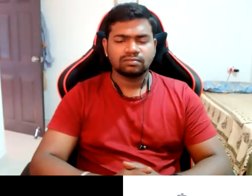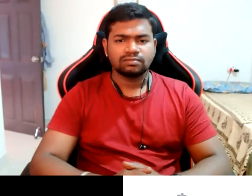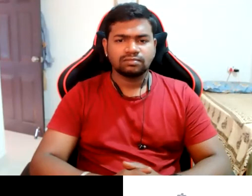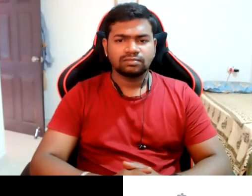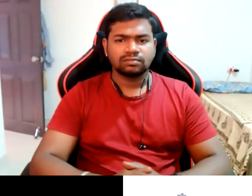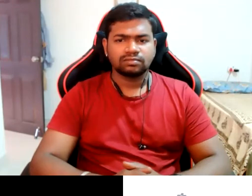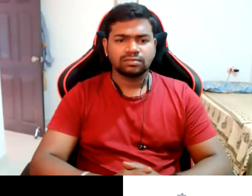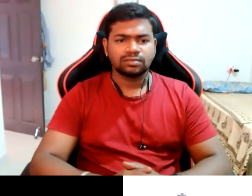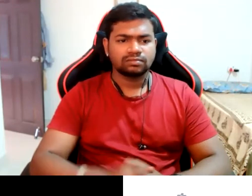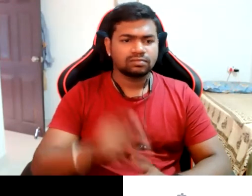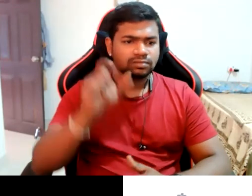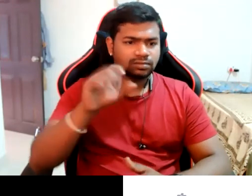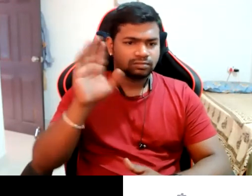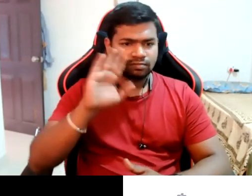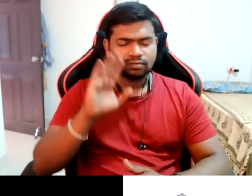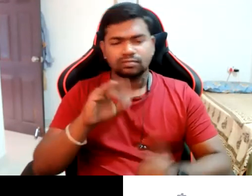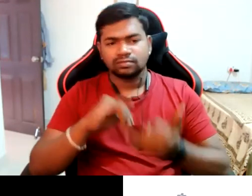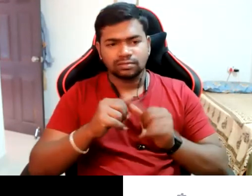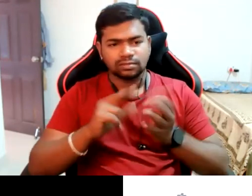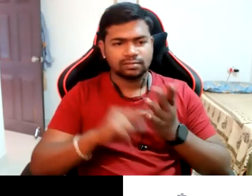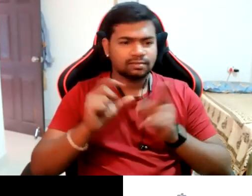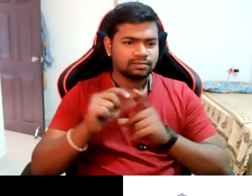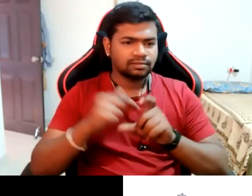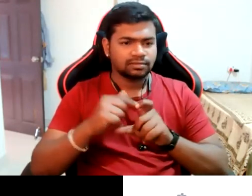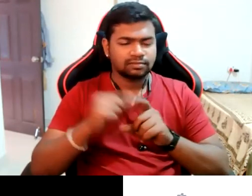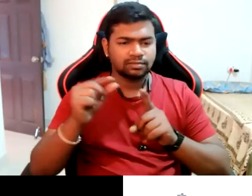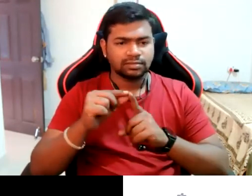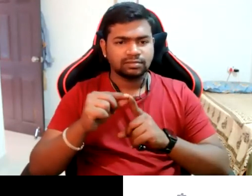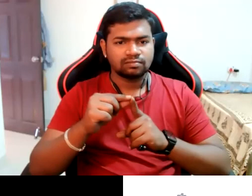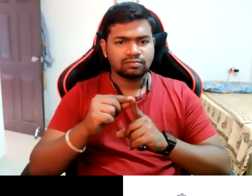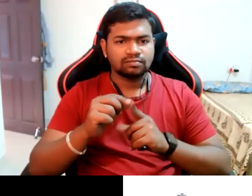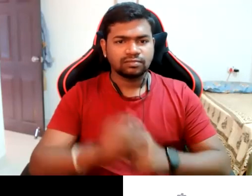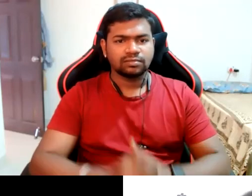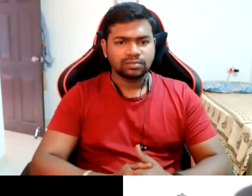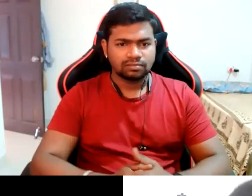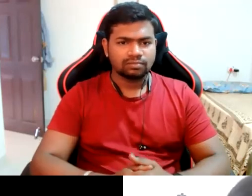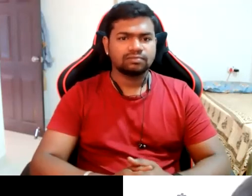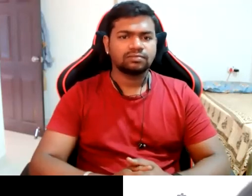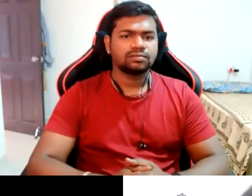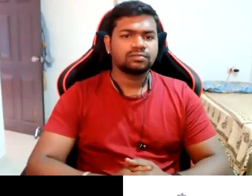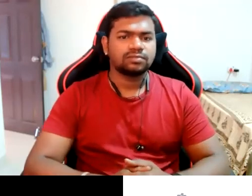Hi Sandeep. Hello, Am I audible. Yes you are.